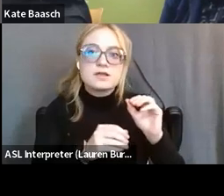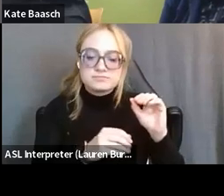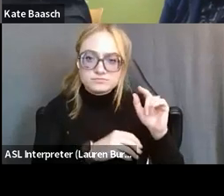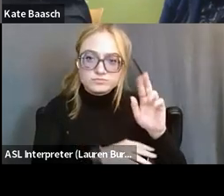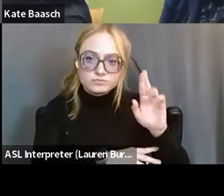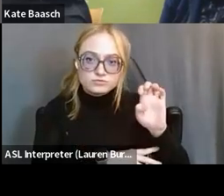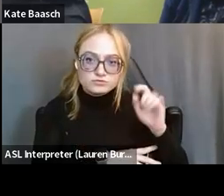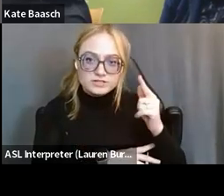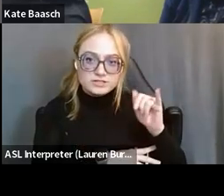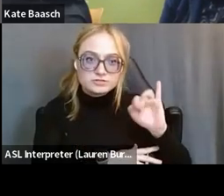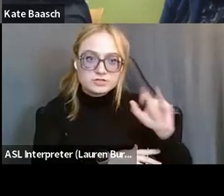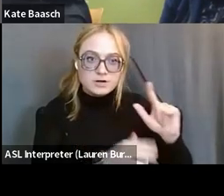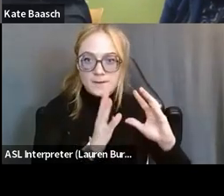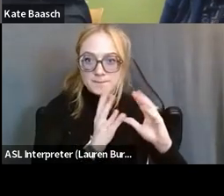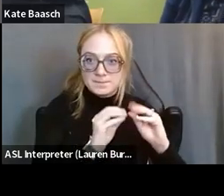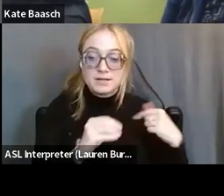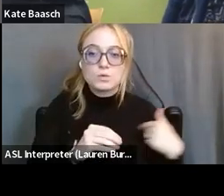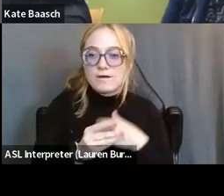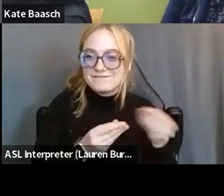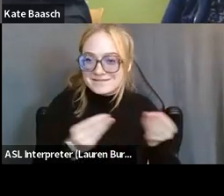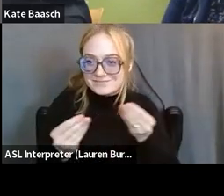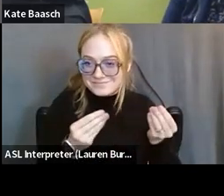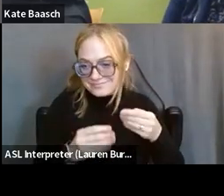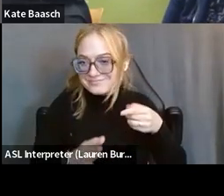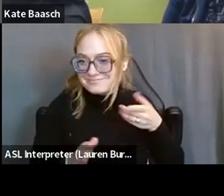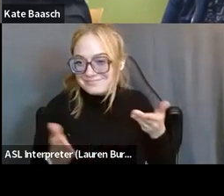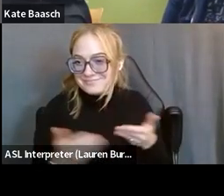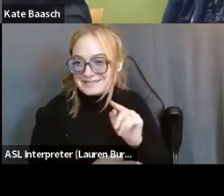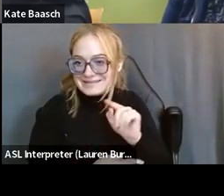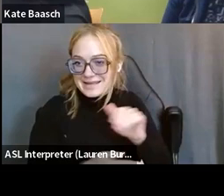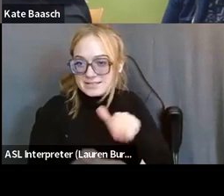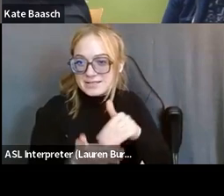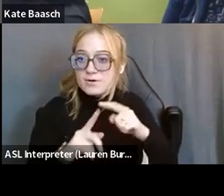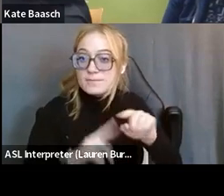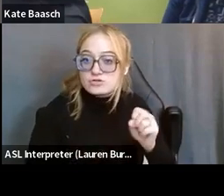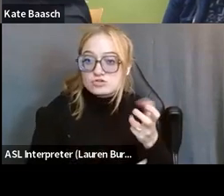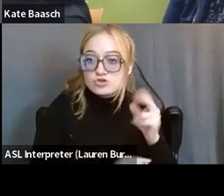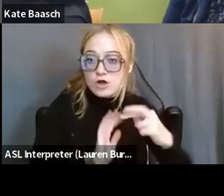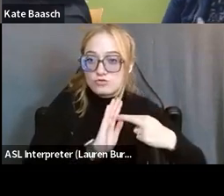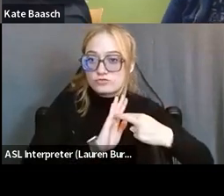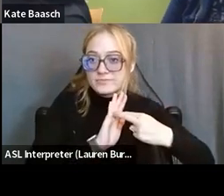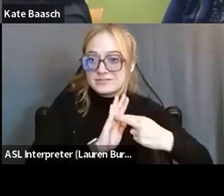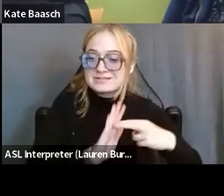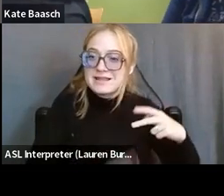we facilitate them at the TA center, but Shawn represents region three, the Philadelphia region, and he said he's one of nine.